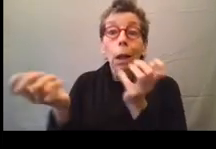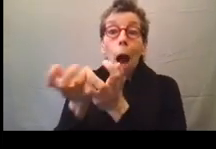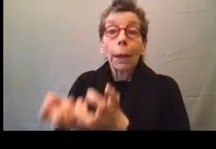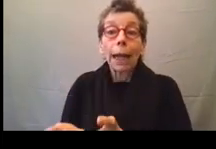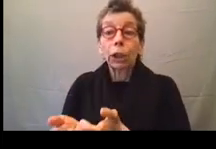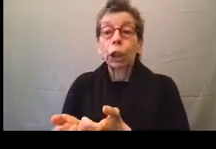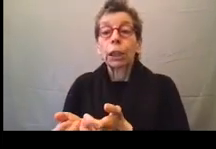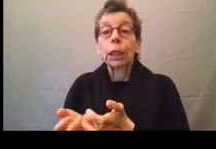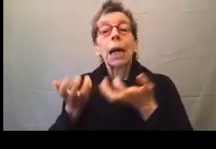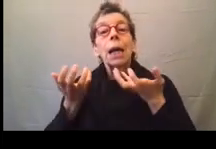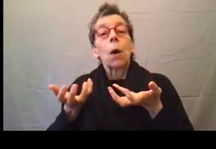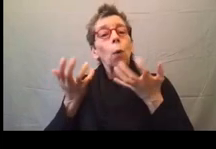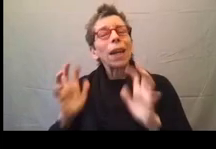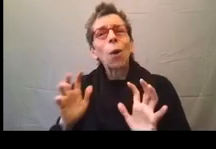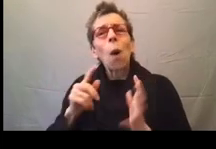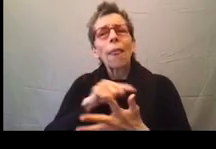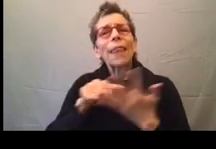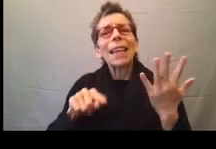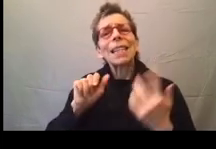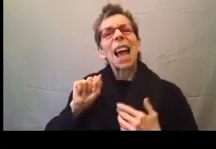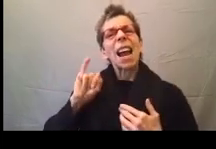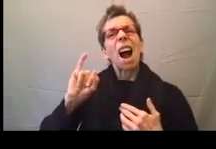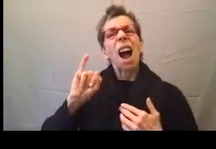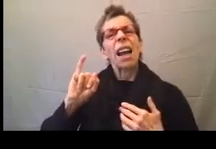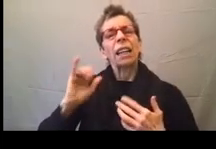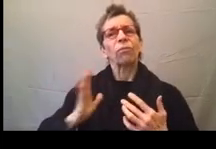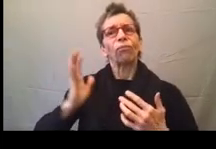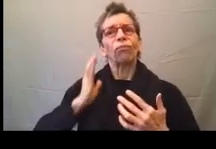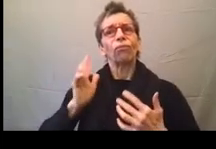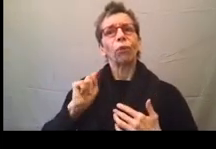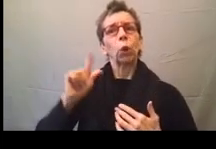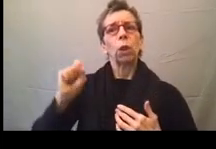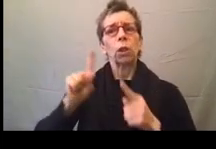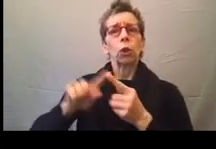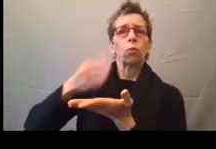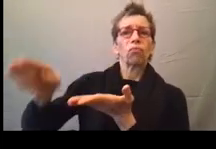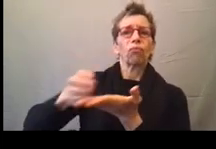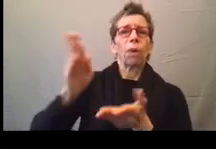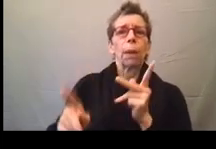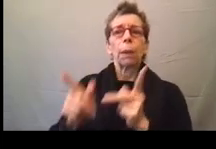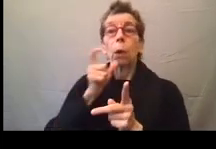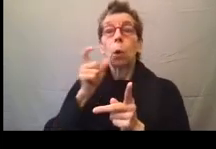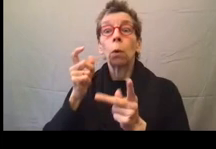talented people out simply because they are unaware of their rights as new members of